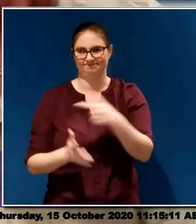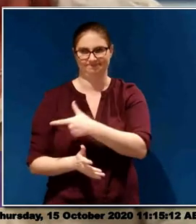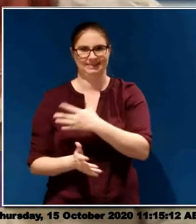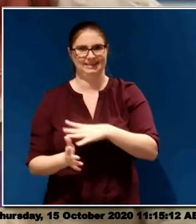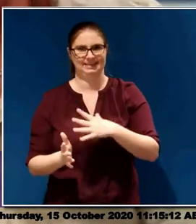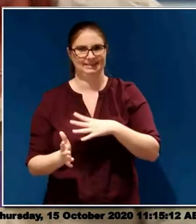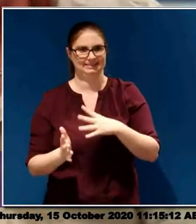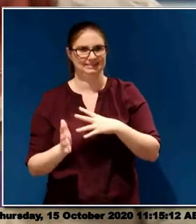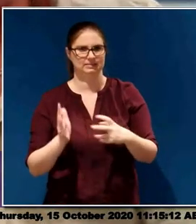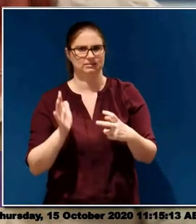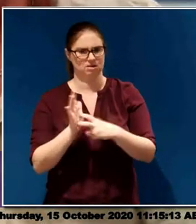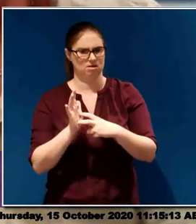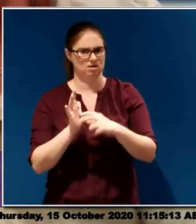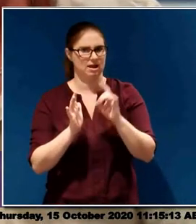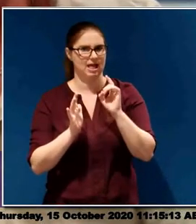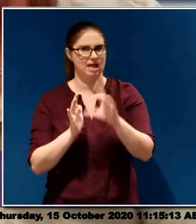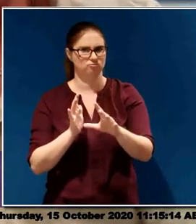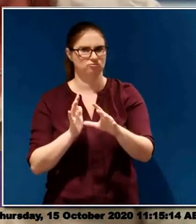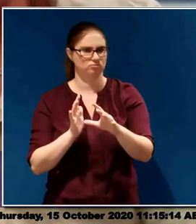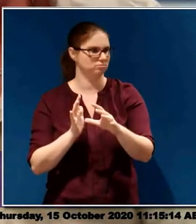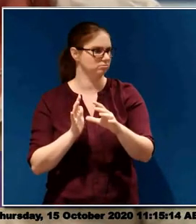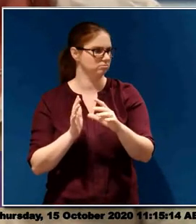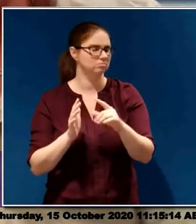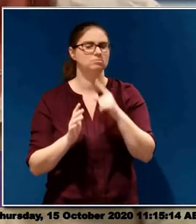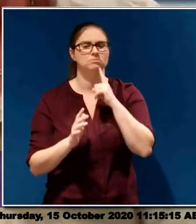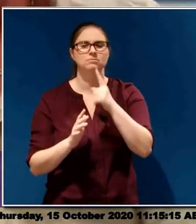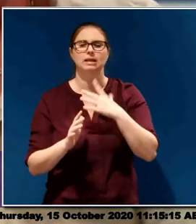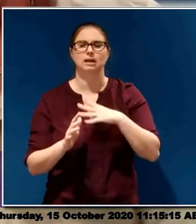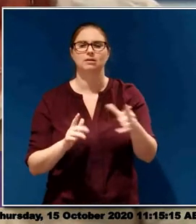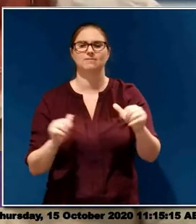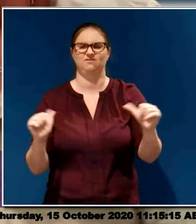And they said because it looks back on our records that he's absent all the time.